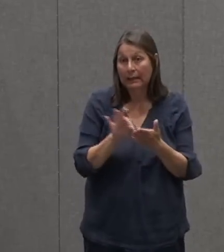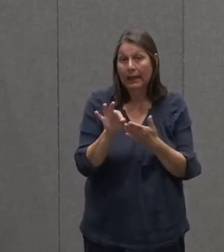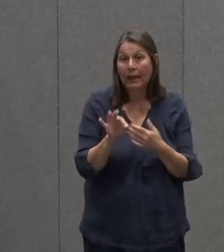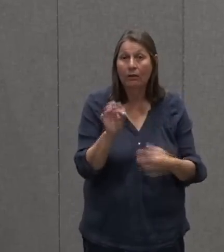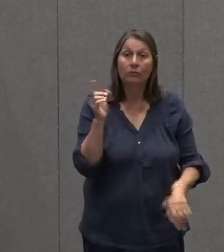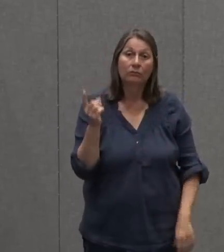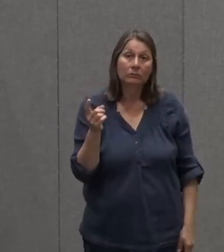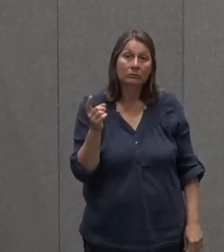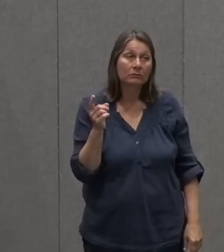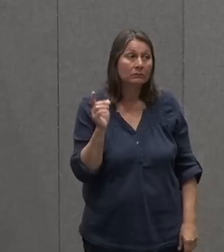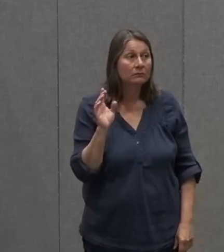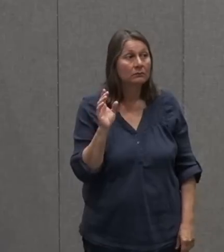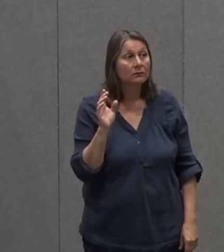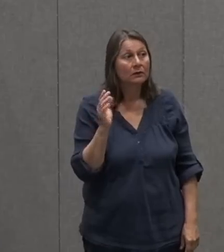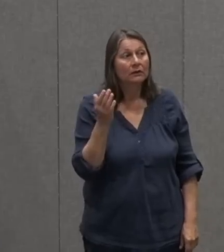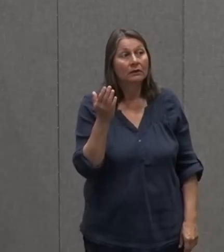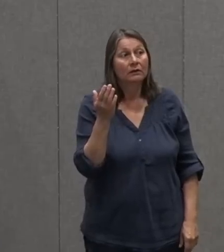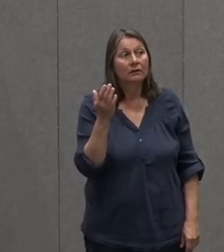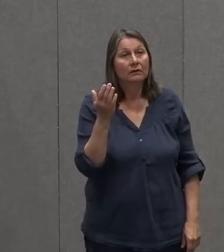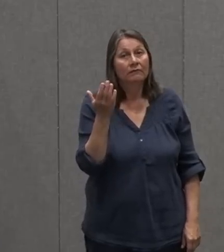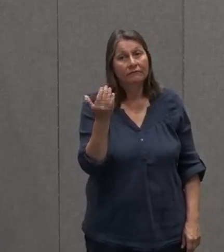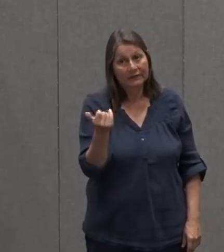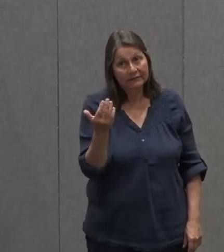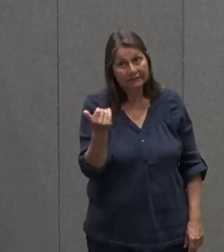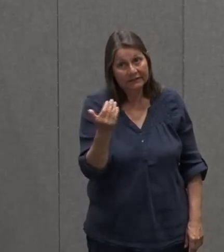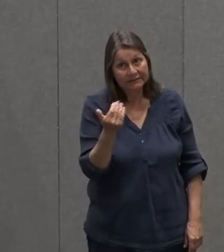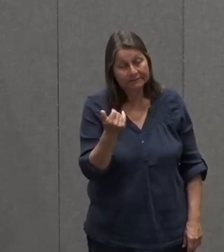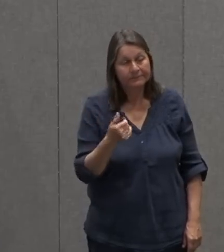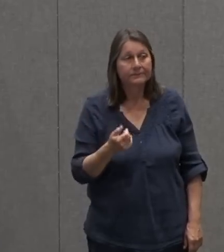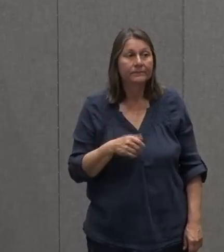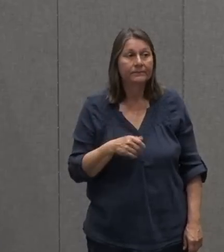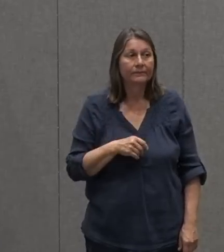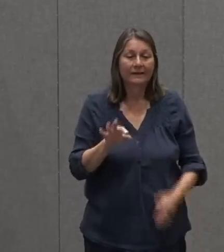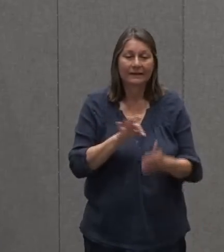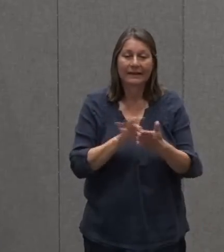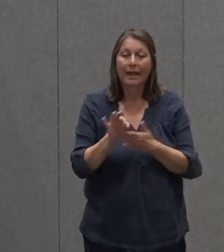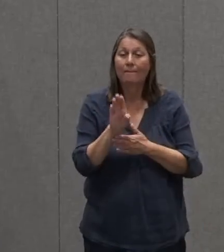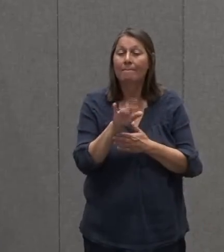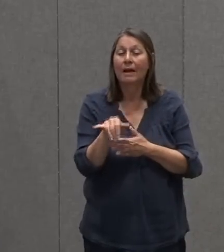Yeah, let's see if I can do that. So, if I'm counting by ones, let's see how far apart